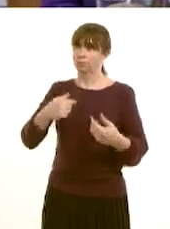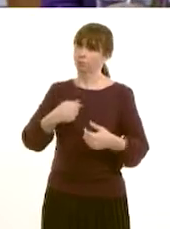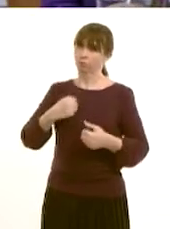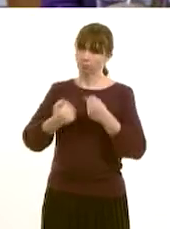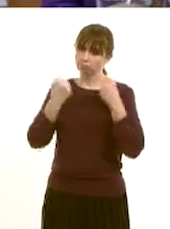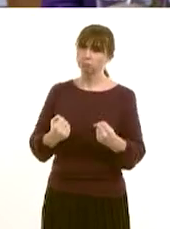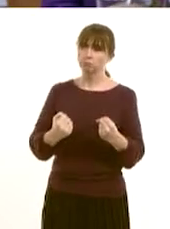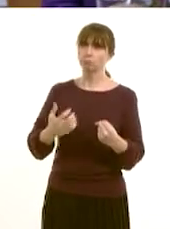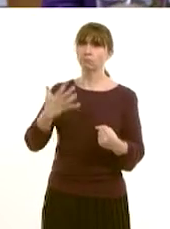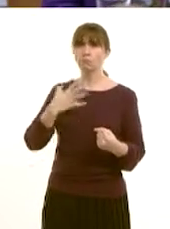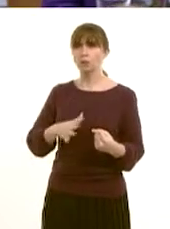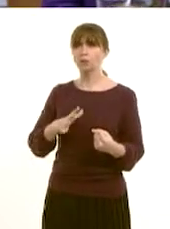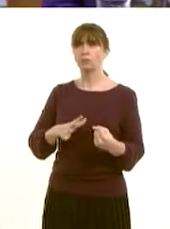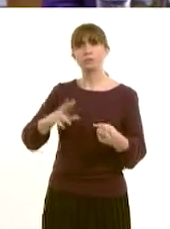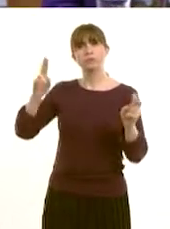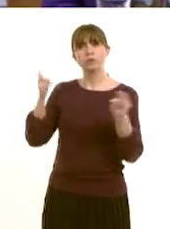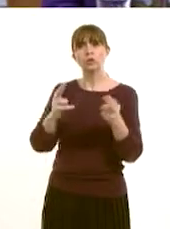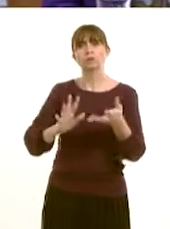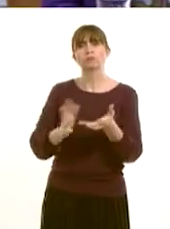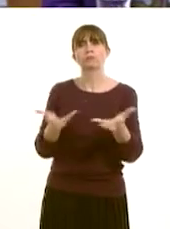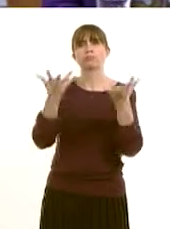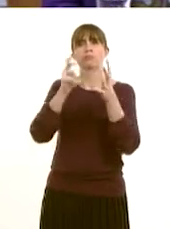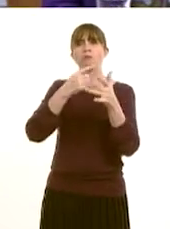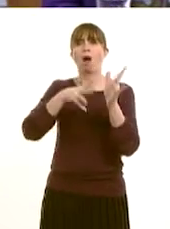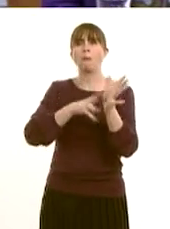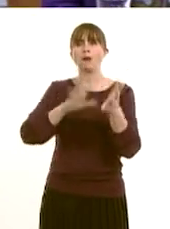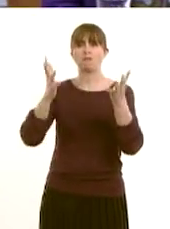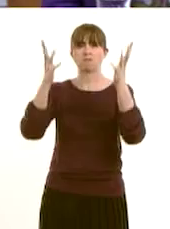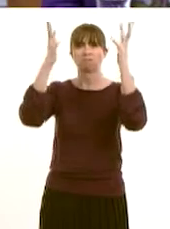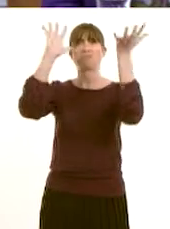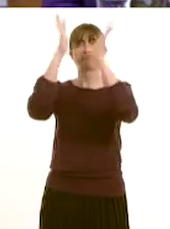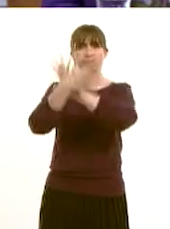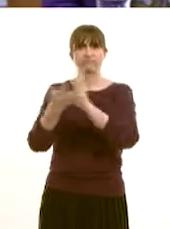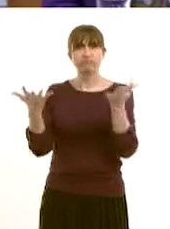not just to contribute to a reduction in our carbon footprint, but to put money into local economies as well.